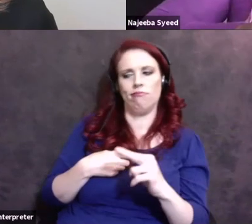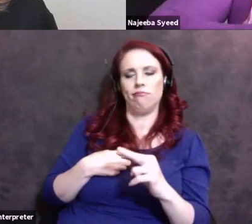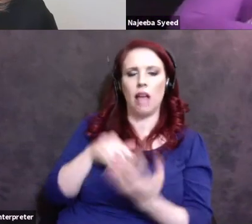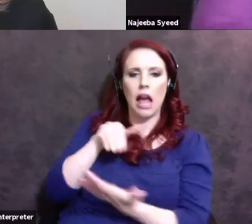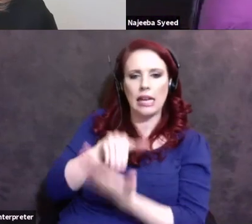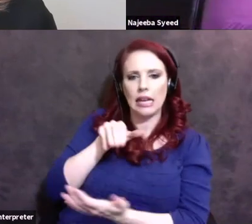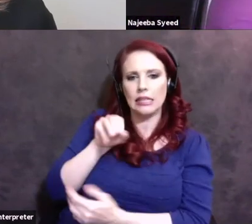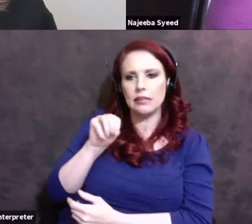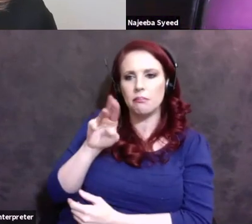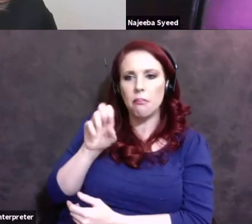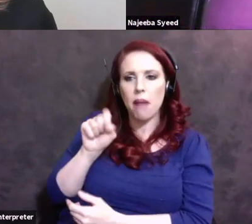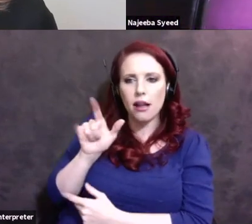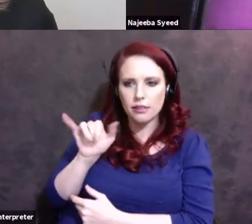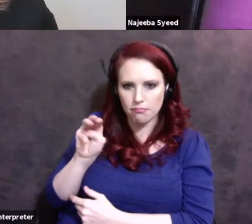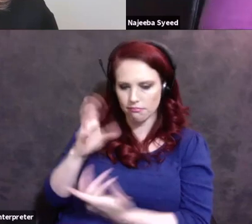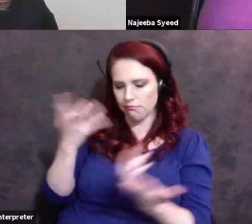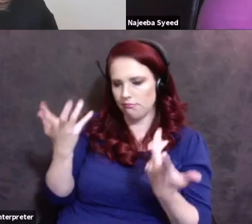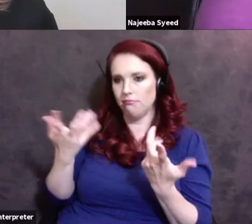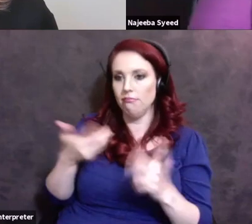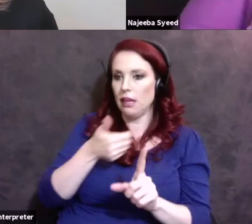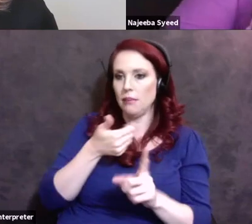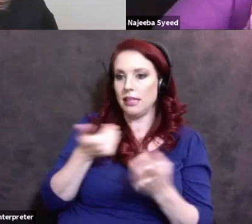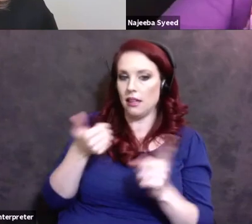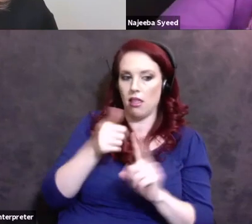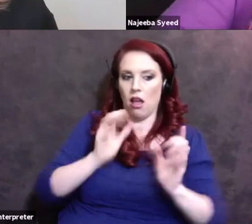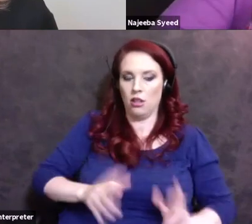but on the client side. How do you handle that?